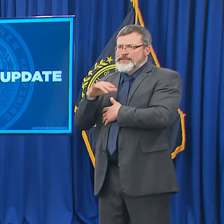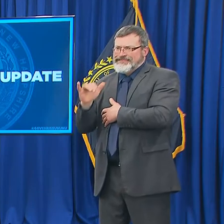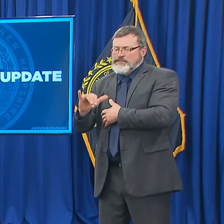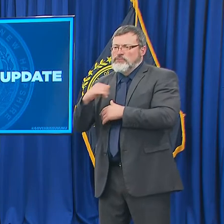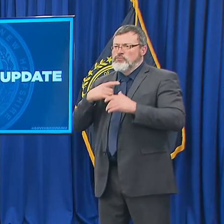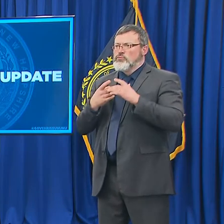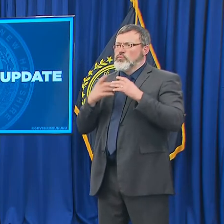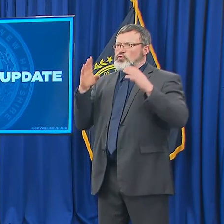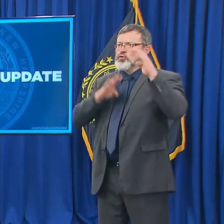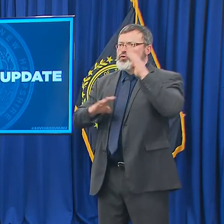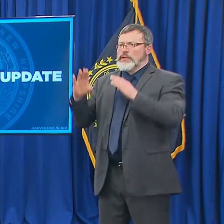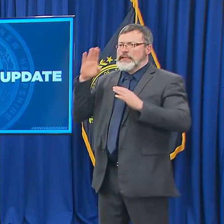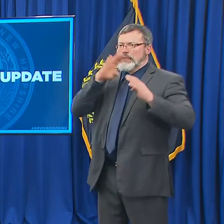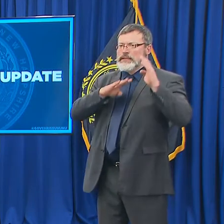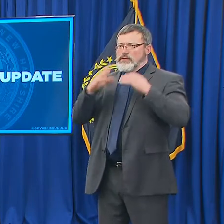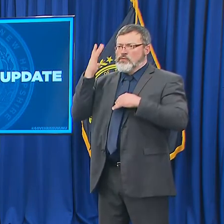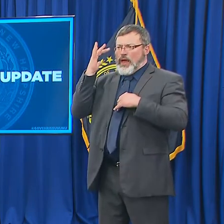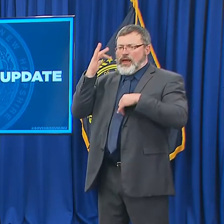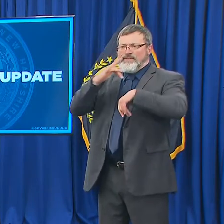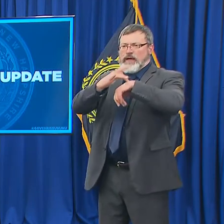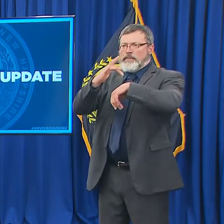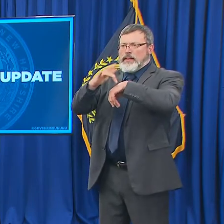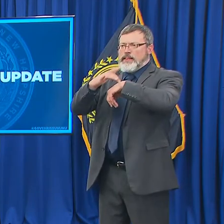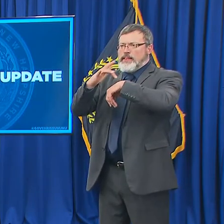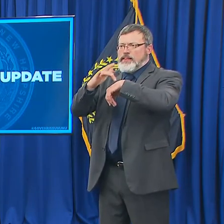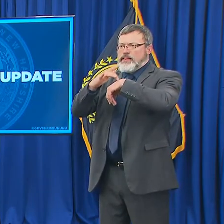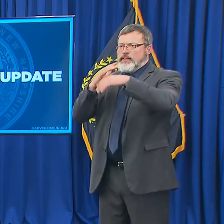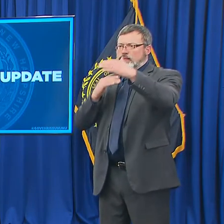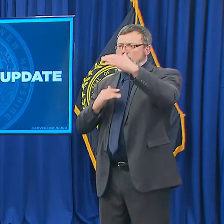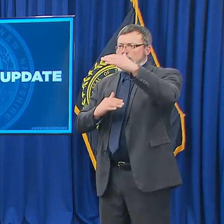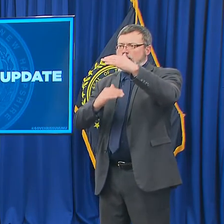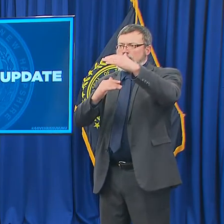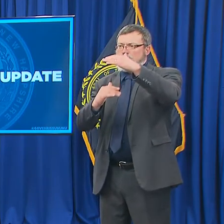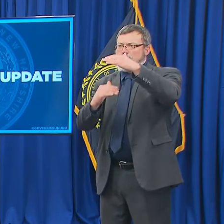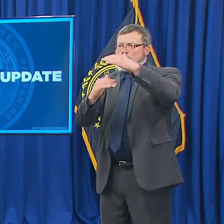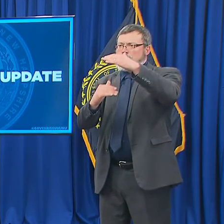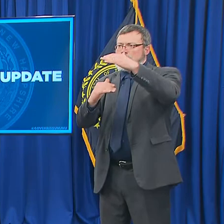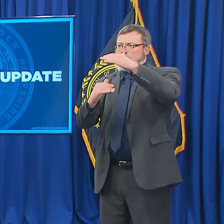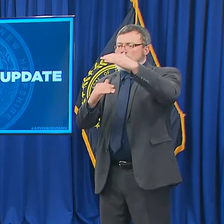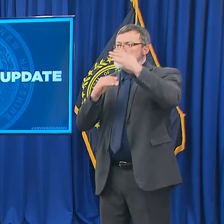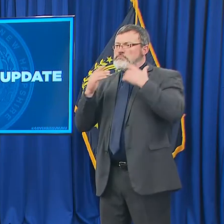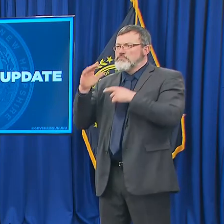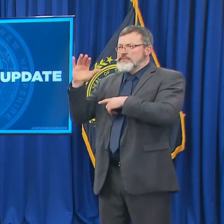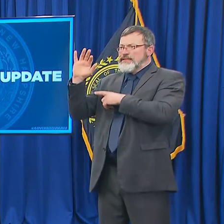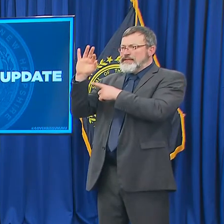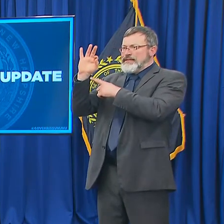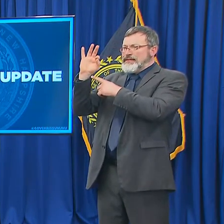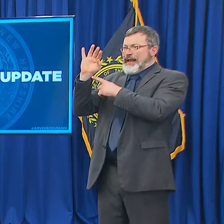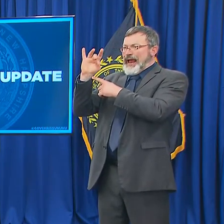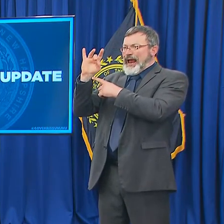And as we've highlighted it's not alone. It's not only the numbers of infections that are increasing the hospitalizations deaths